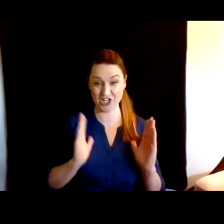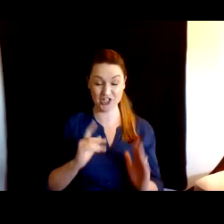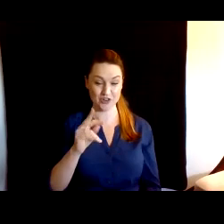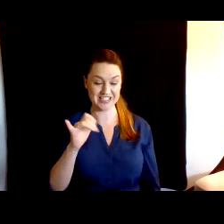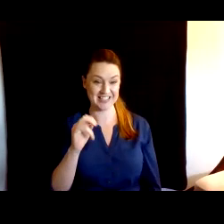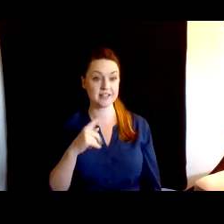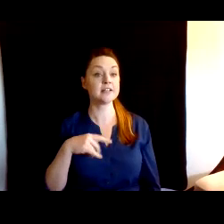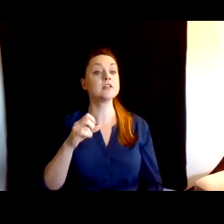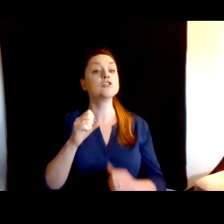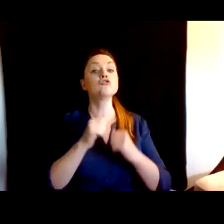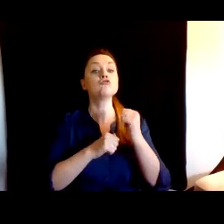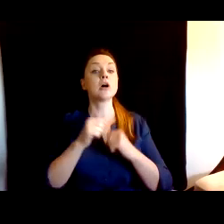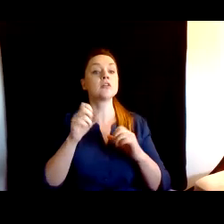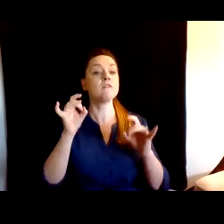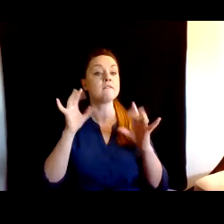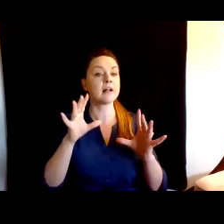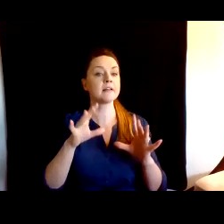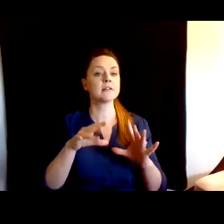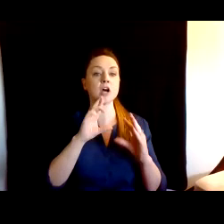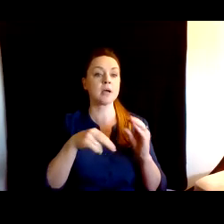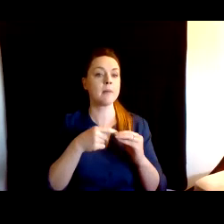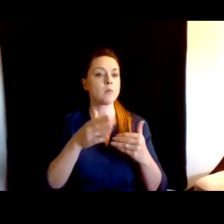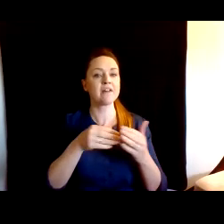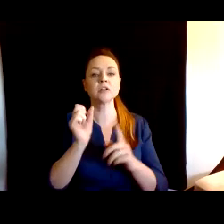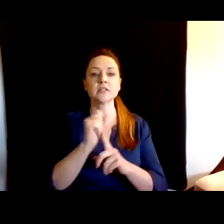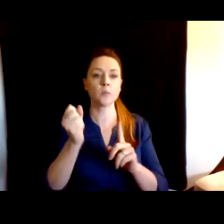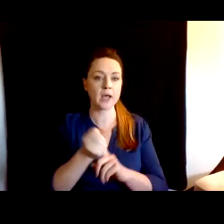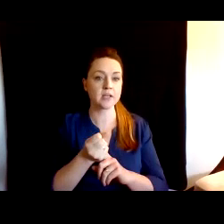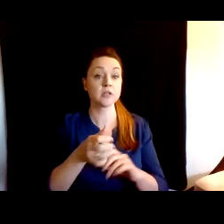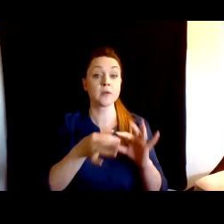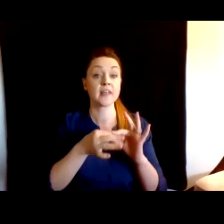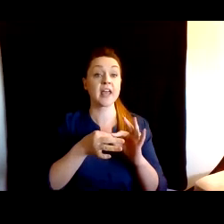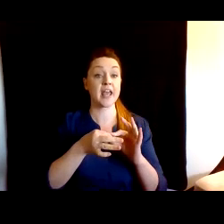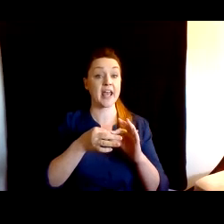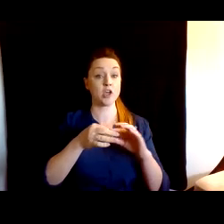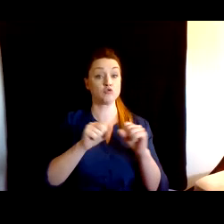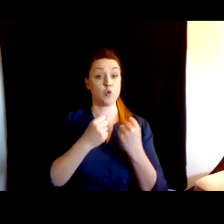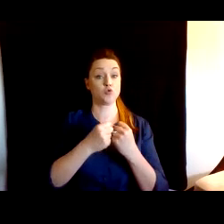Structural violence refers to any scenario in which a social structure perpetuates inequity